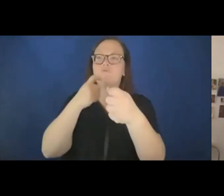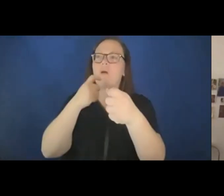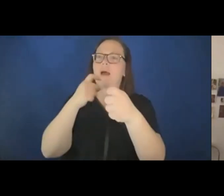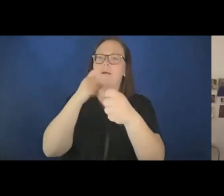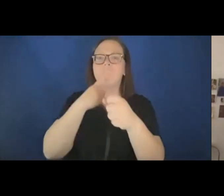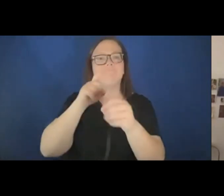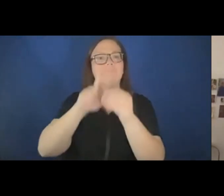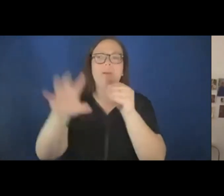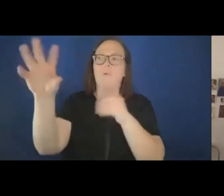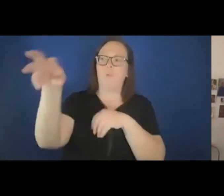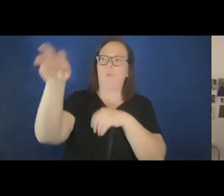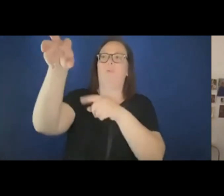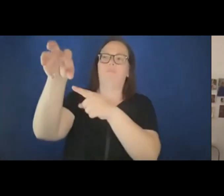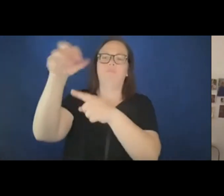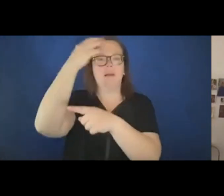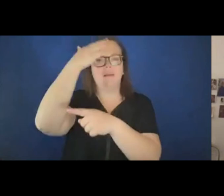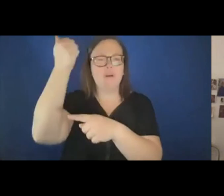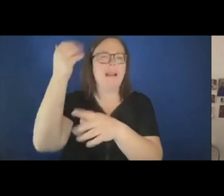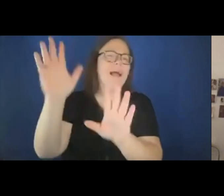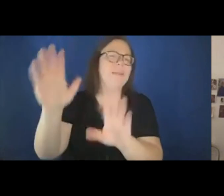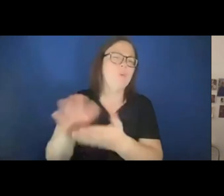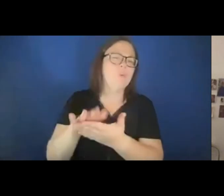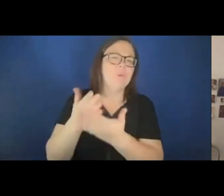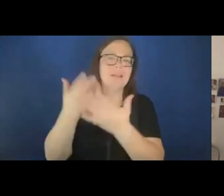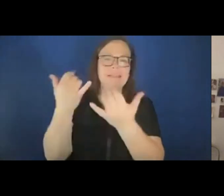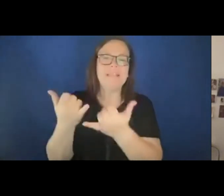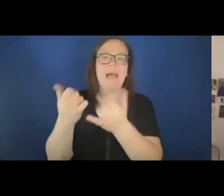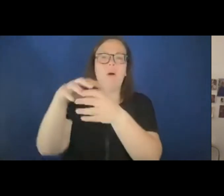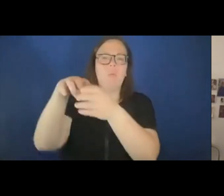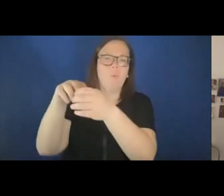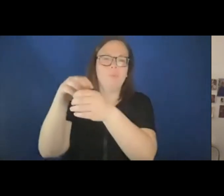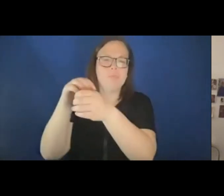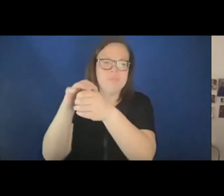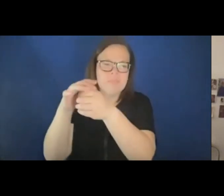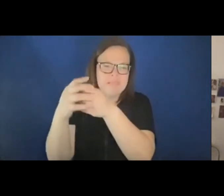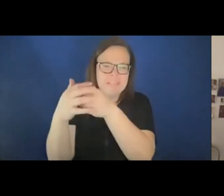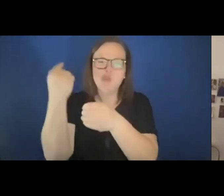to turn into pasta sauce, now blooming soft tufts of mold, the stubborn insistence